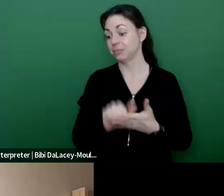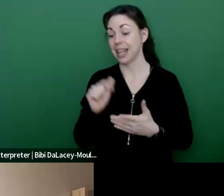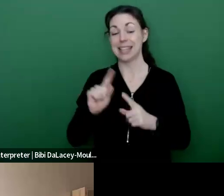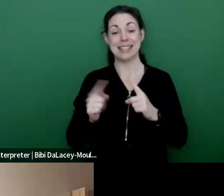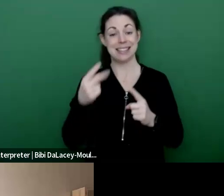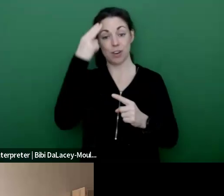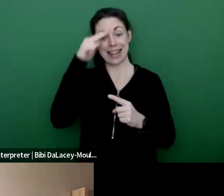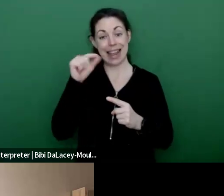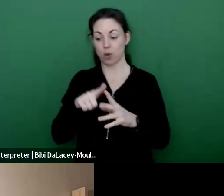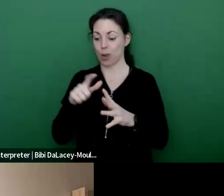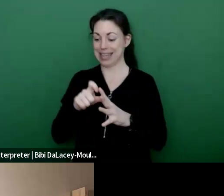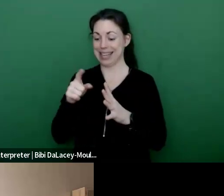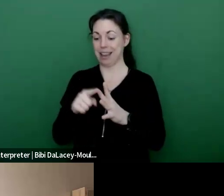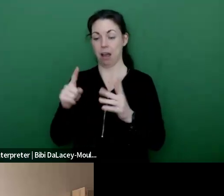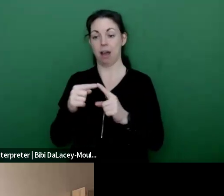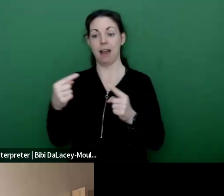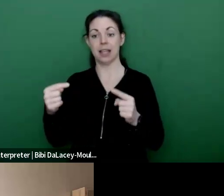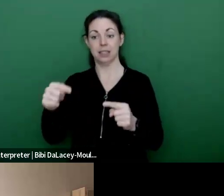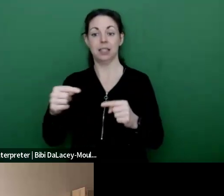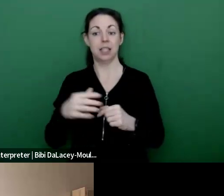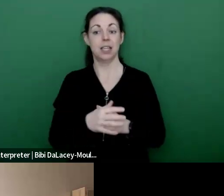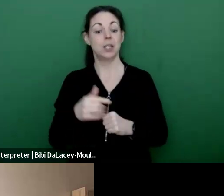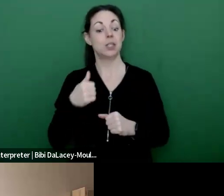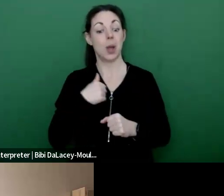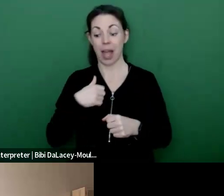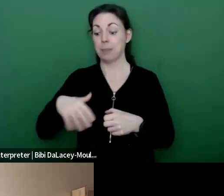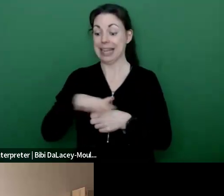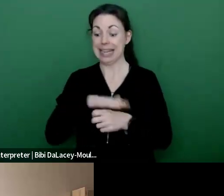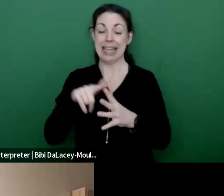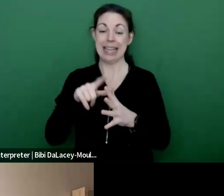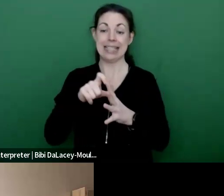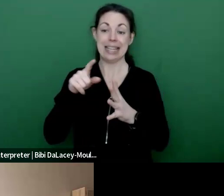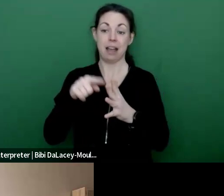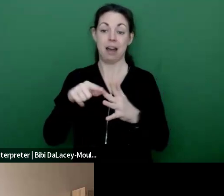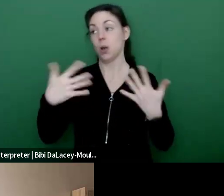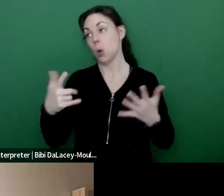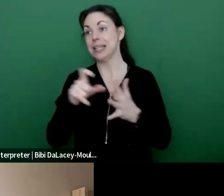so I've been working in the EDI or DEI. We've, I think it was E and D in my